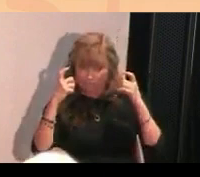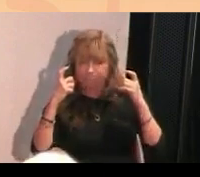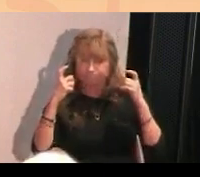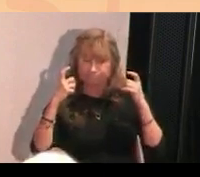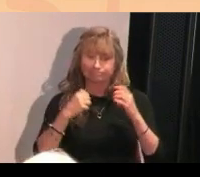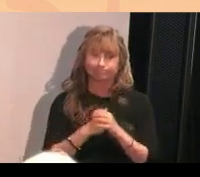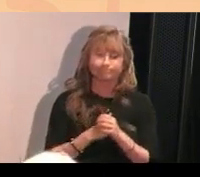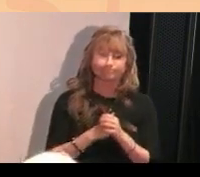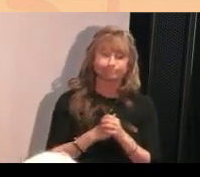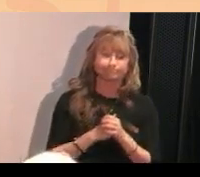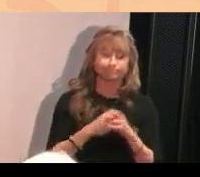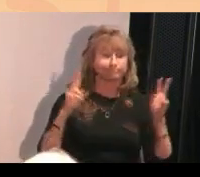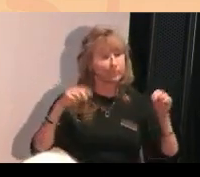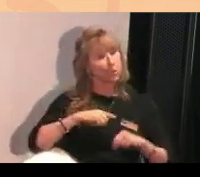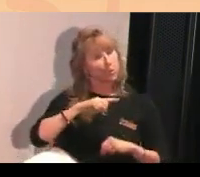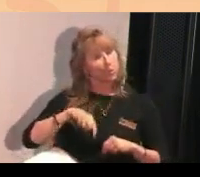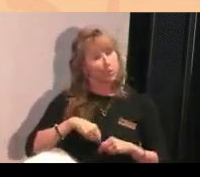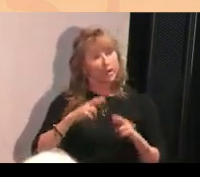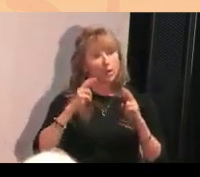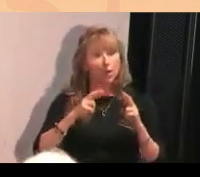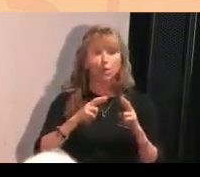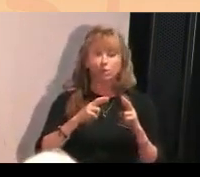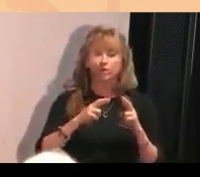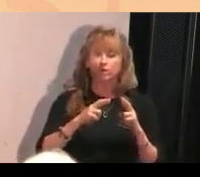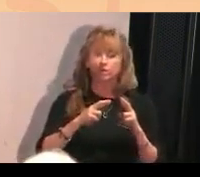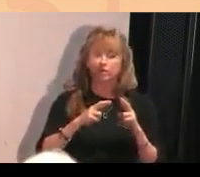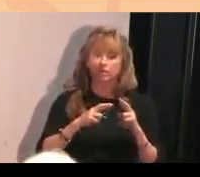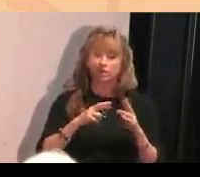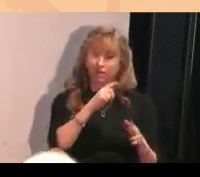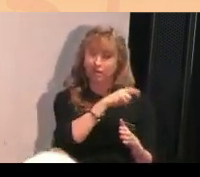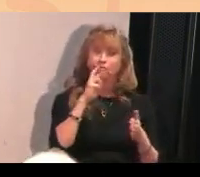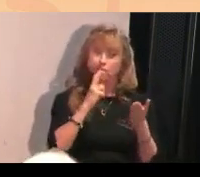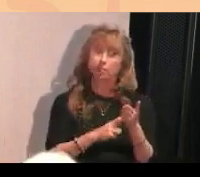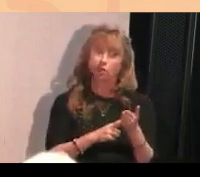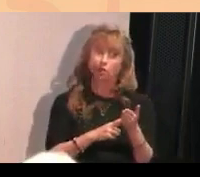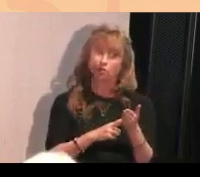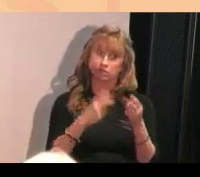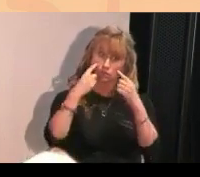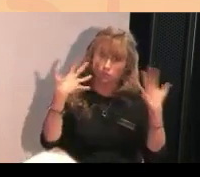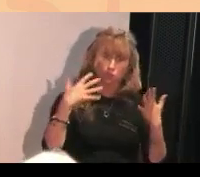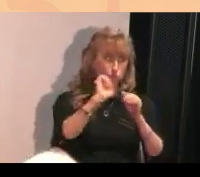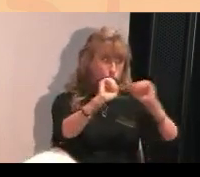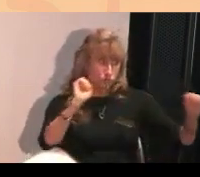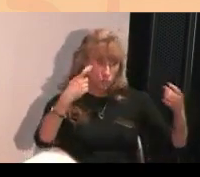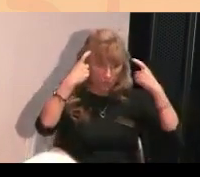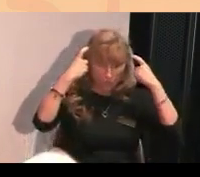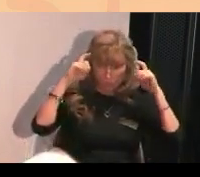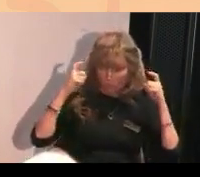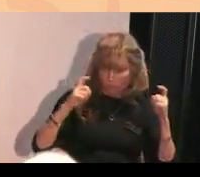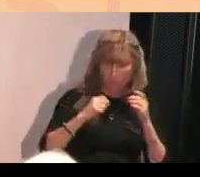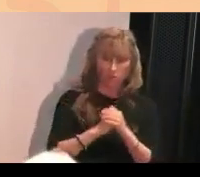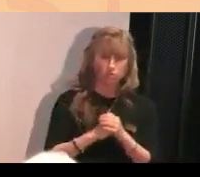we hope you see your voice in this report and want you to keep asking those hard questions as